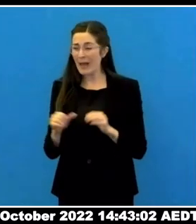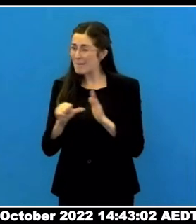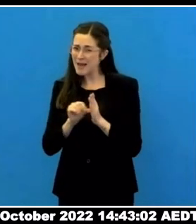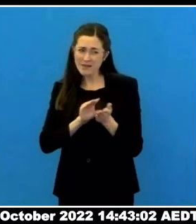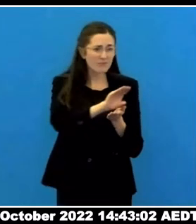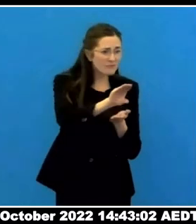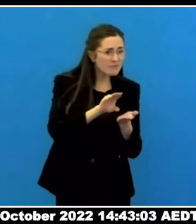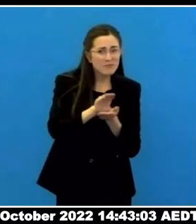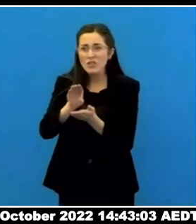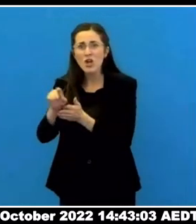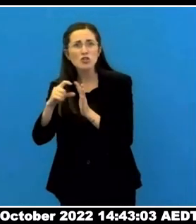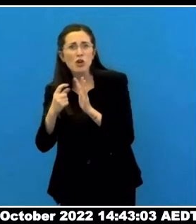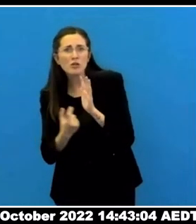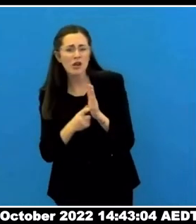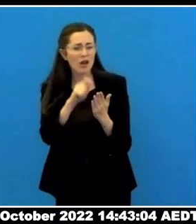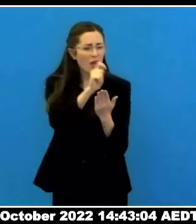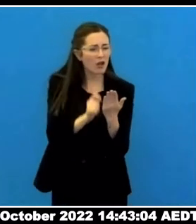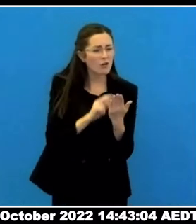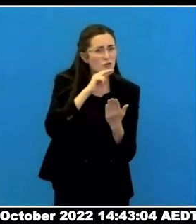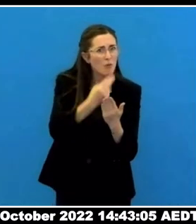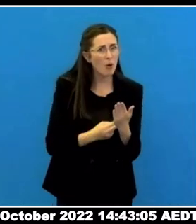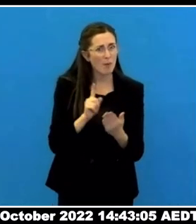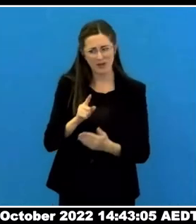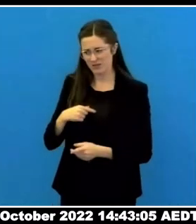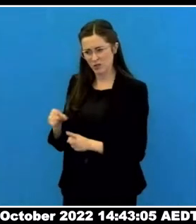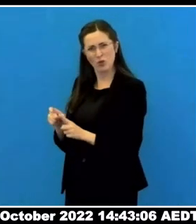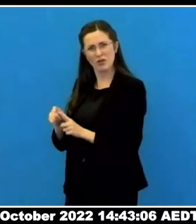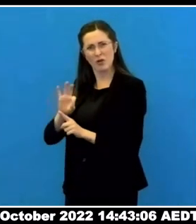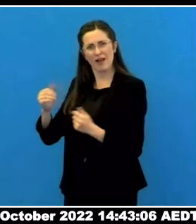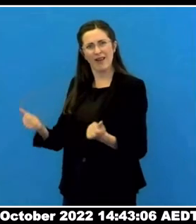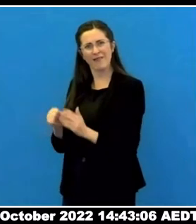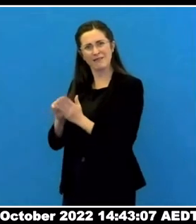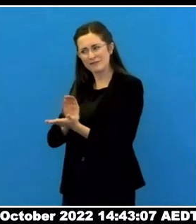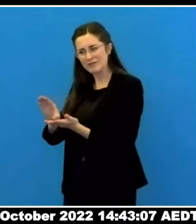is getting what she needs. I hope that my daughter will get the support